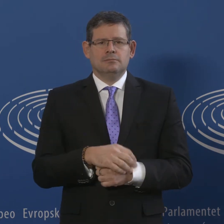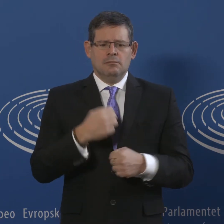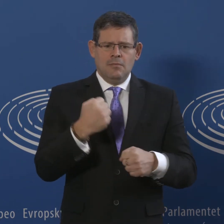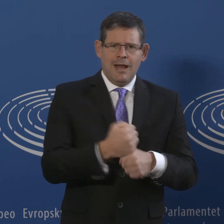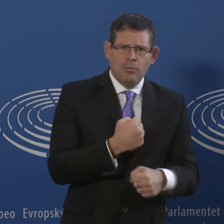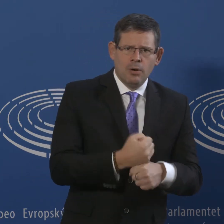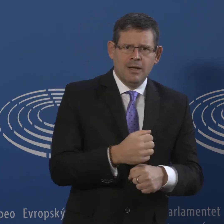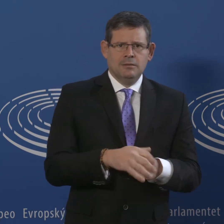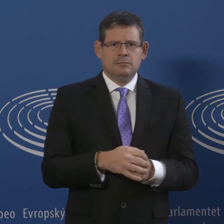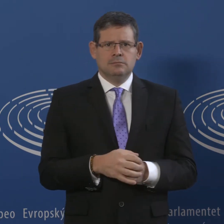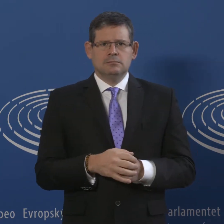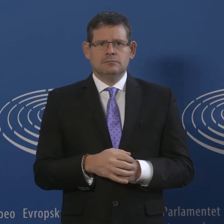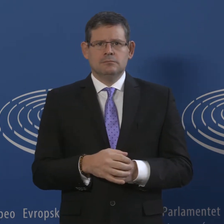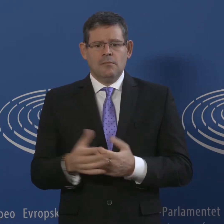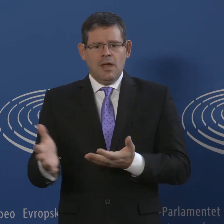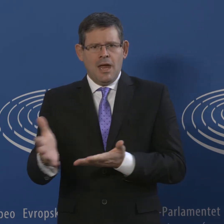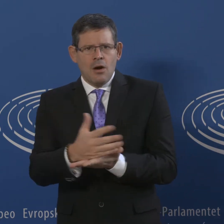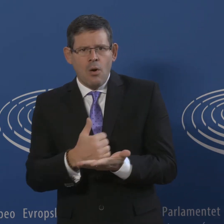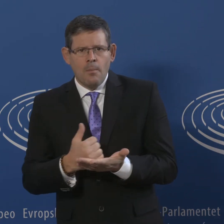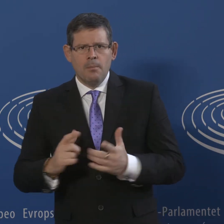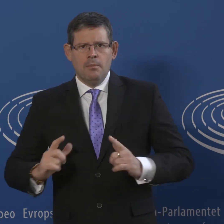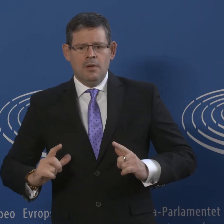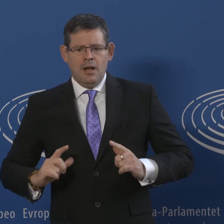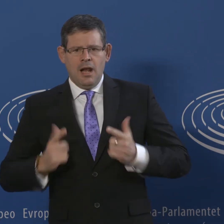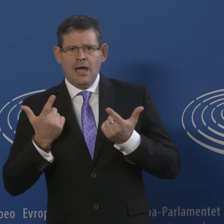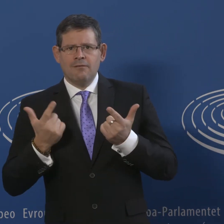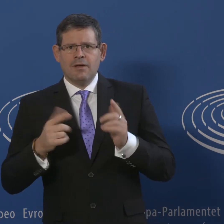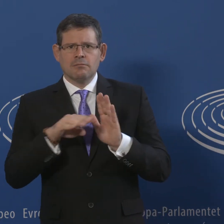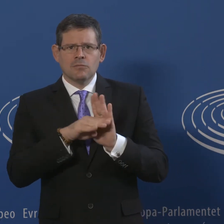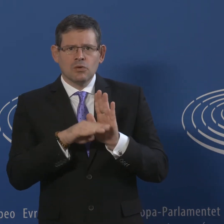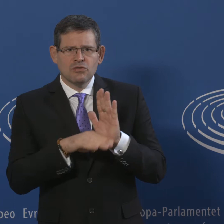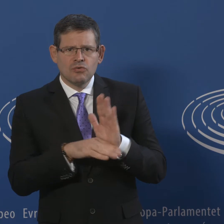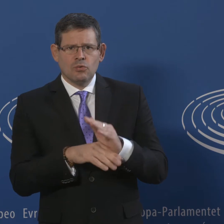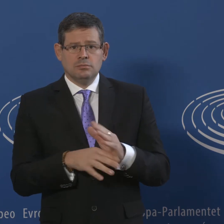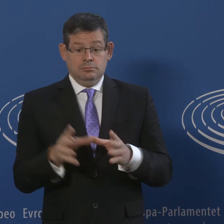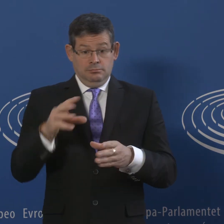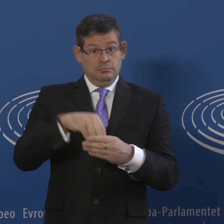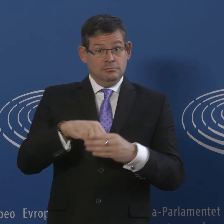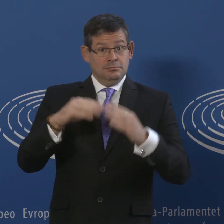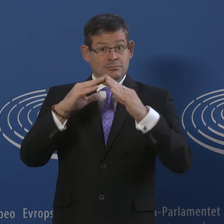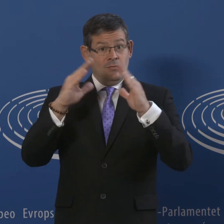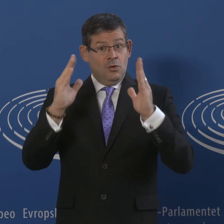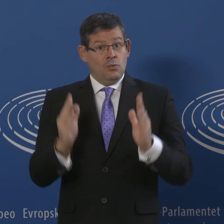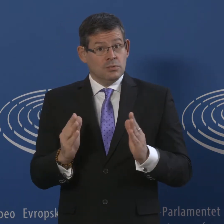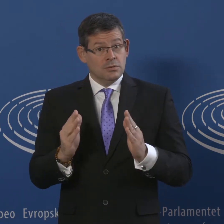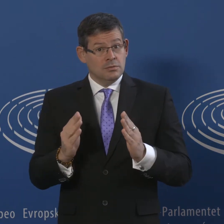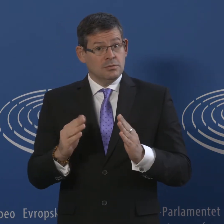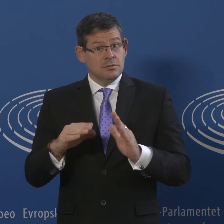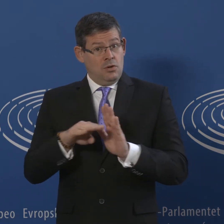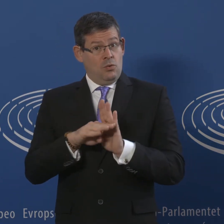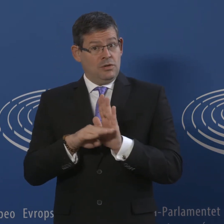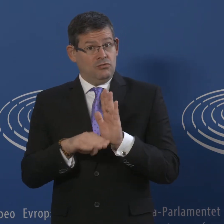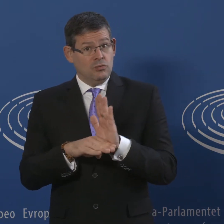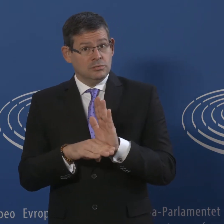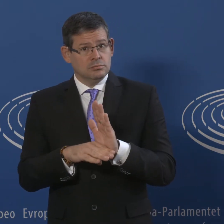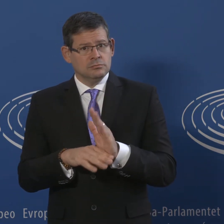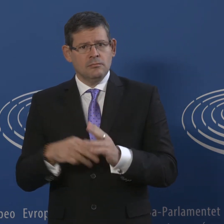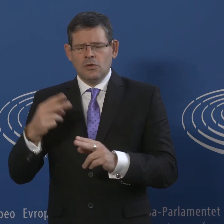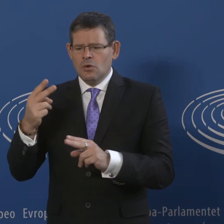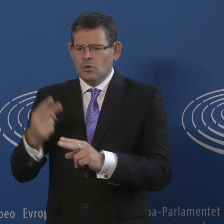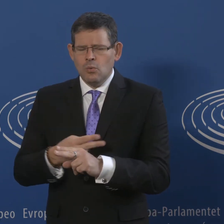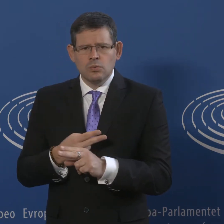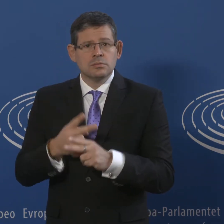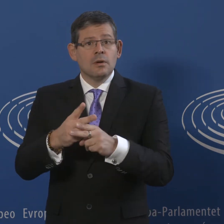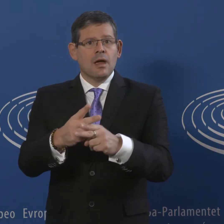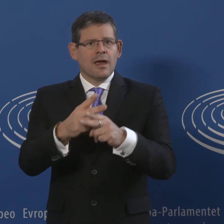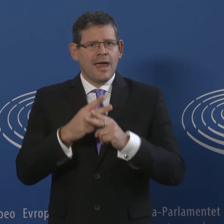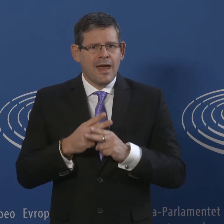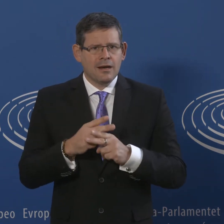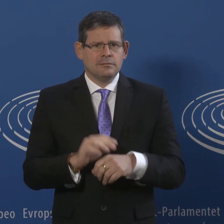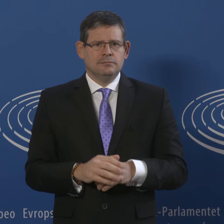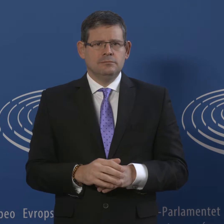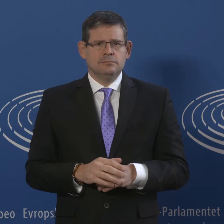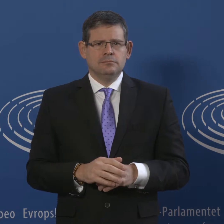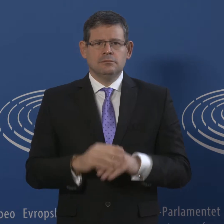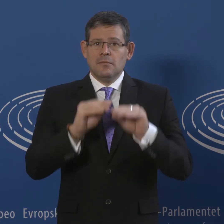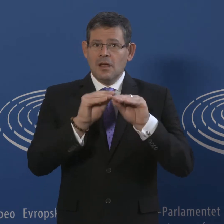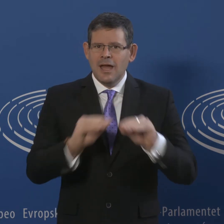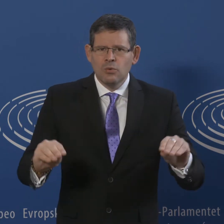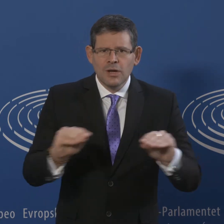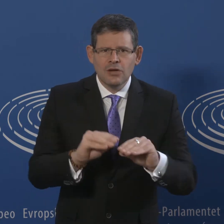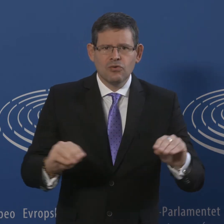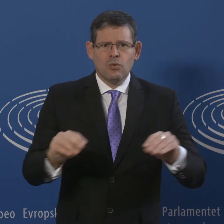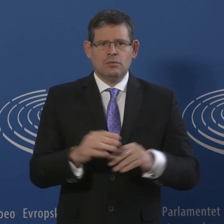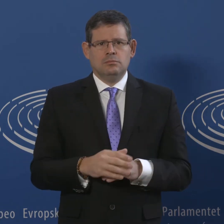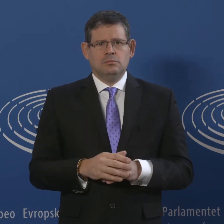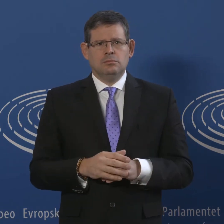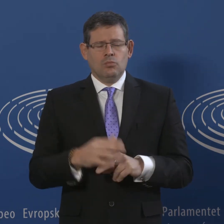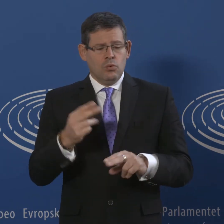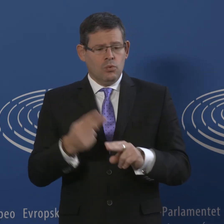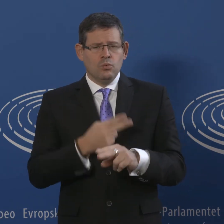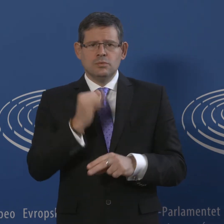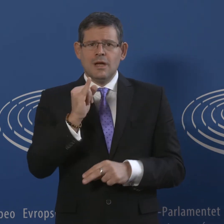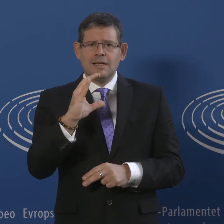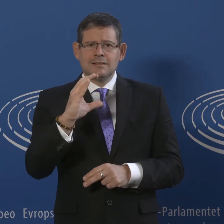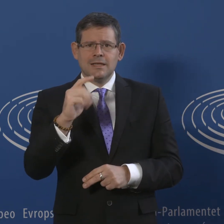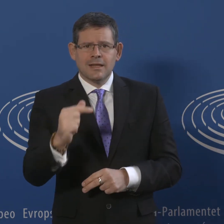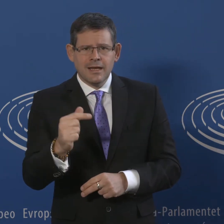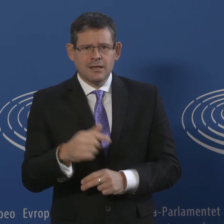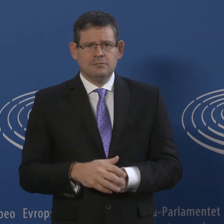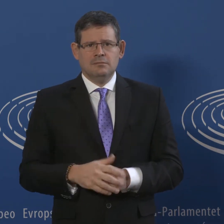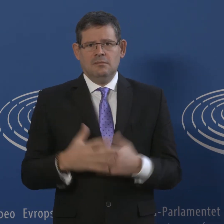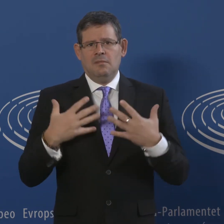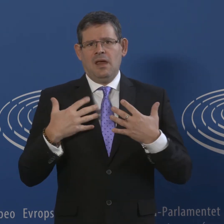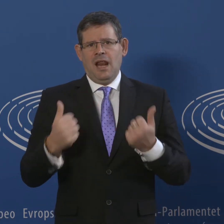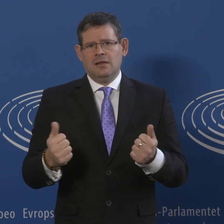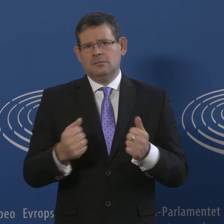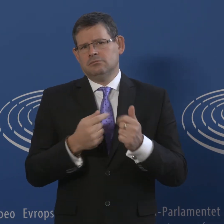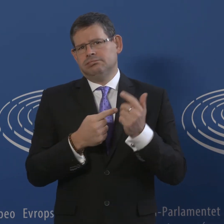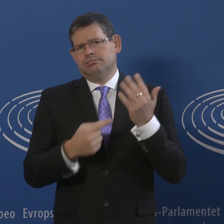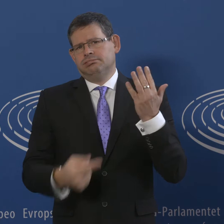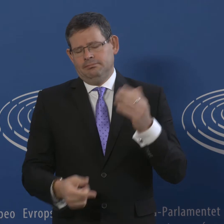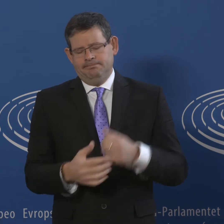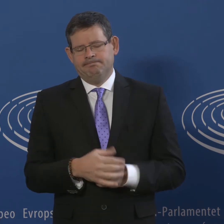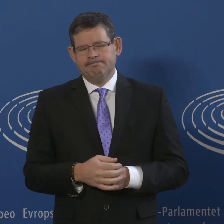(employment, income and living condition including housing conditions and use of care, education, use of ICT, health, etc.);